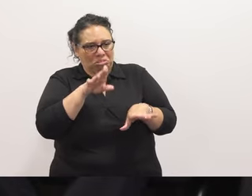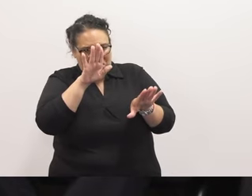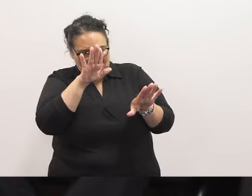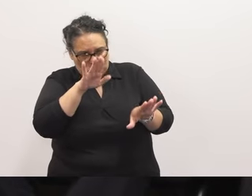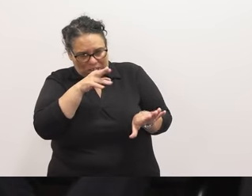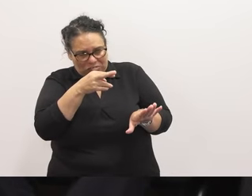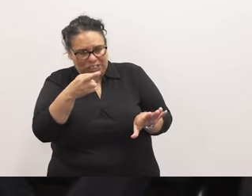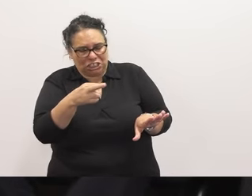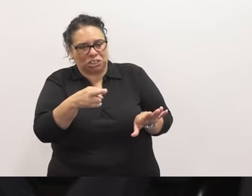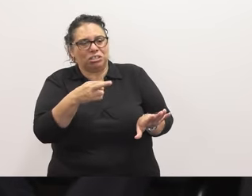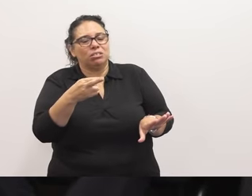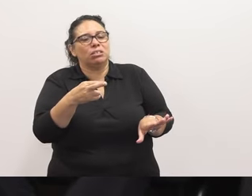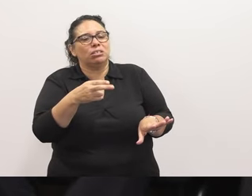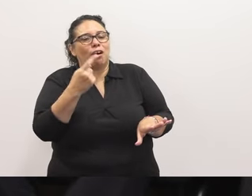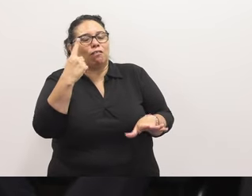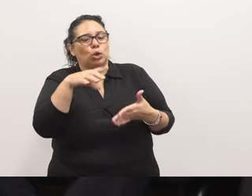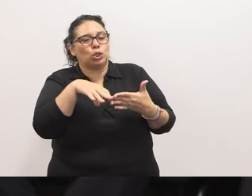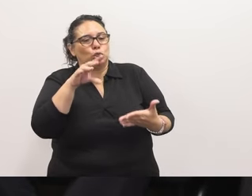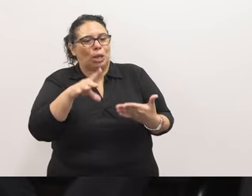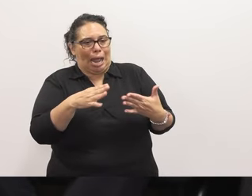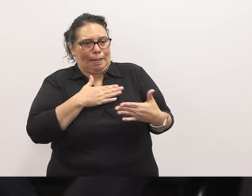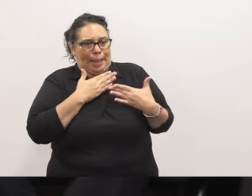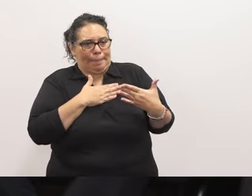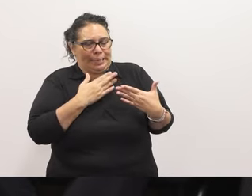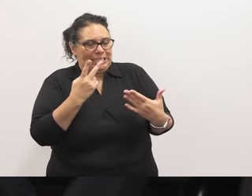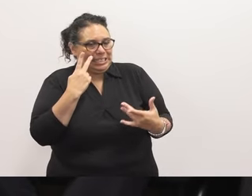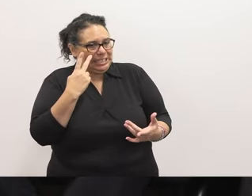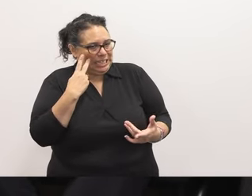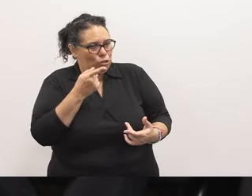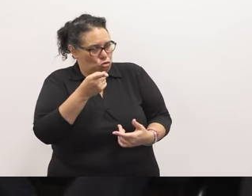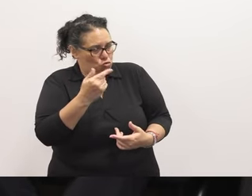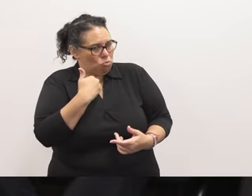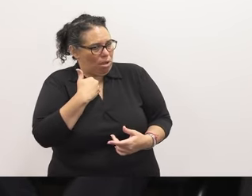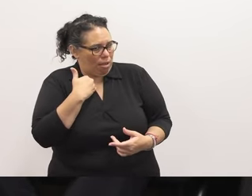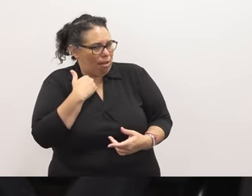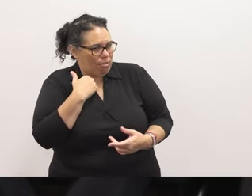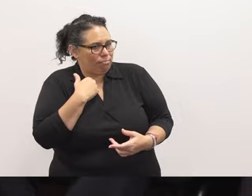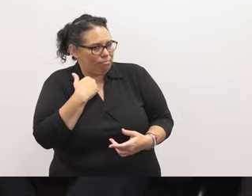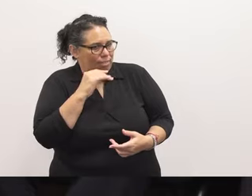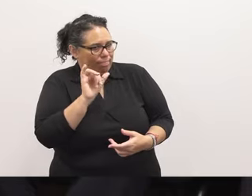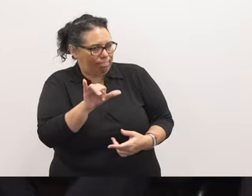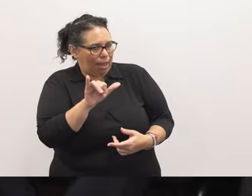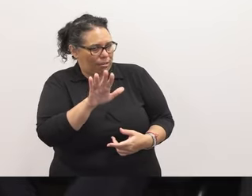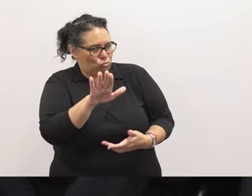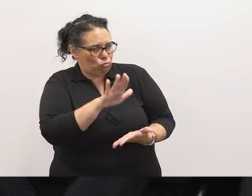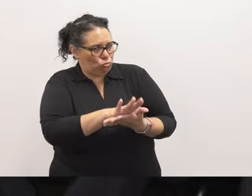and I'm happy to see that we have something like that on your campus. But I'm gonna ask you to dig a little deeper here, right?